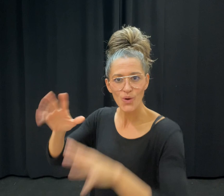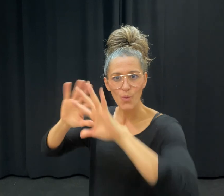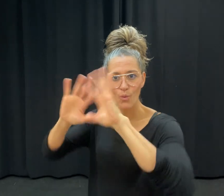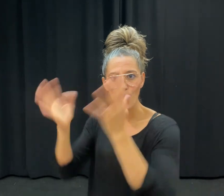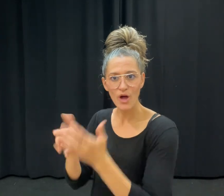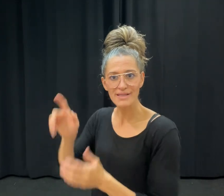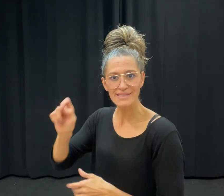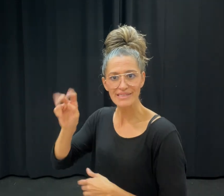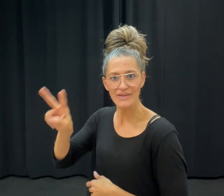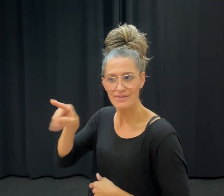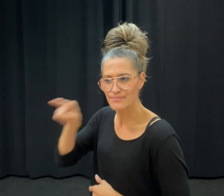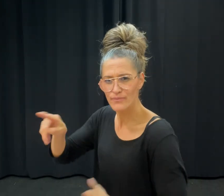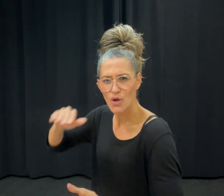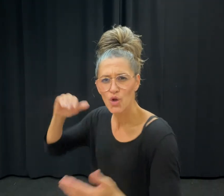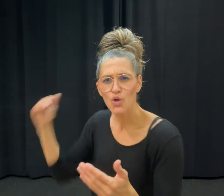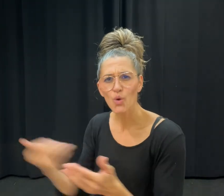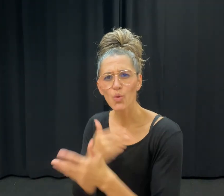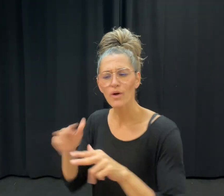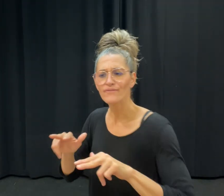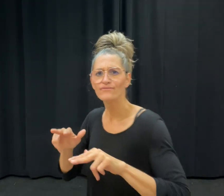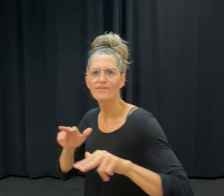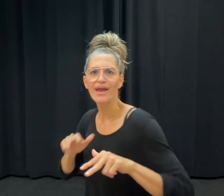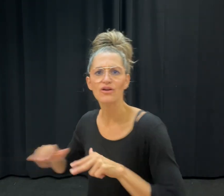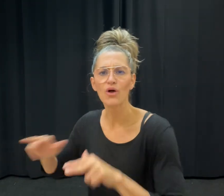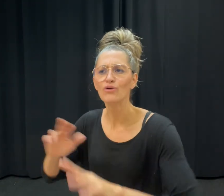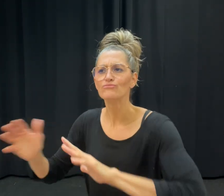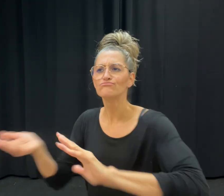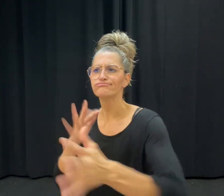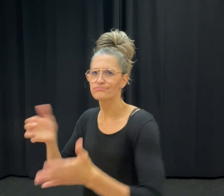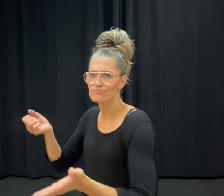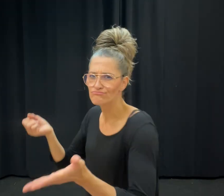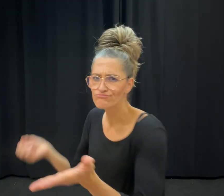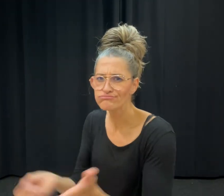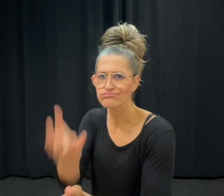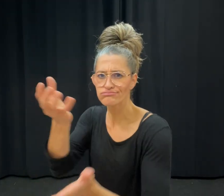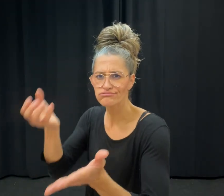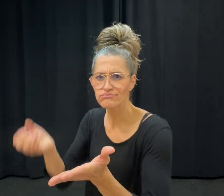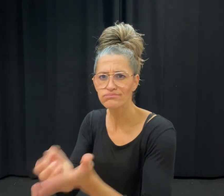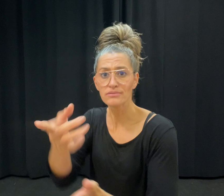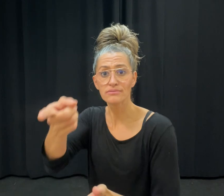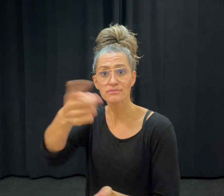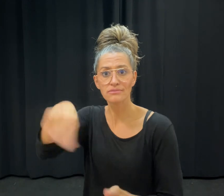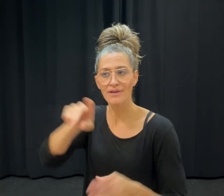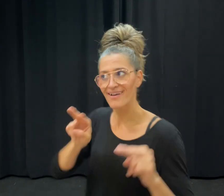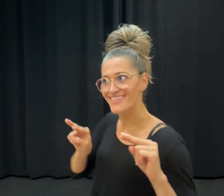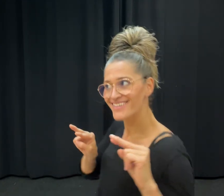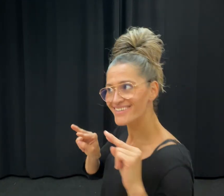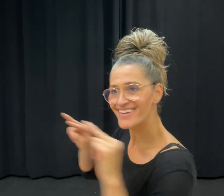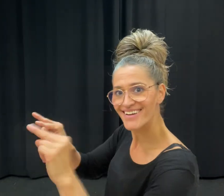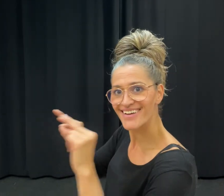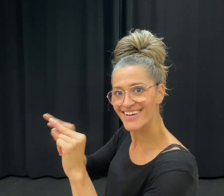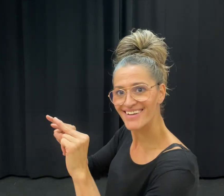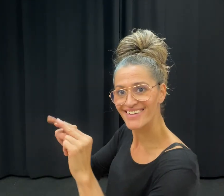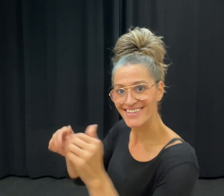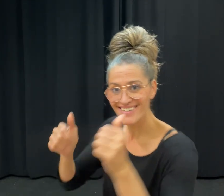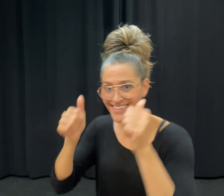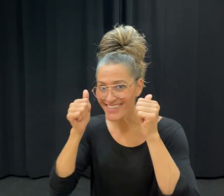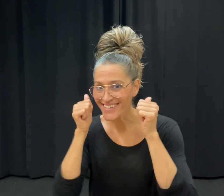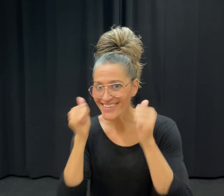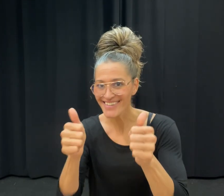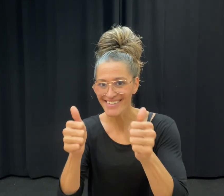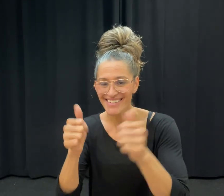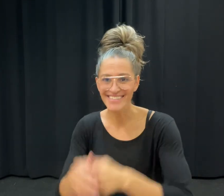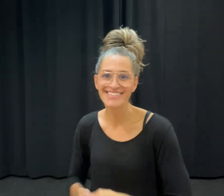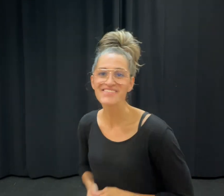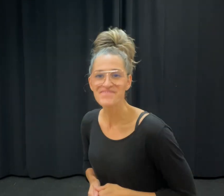H3 World TV to get new video updates!